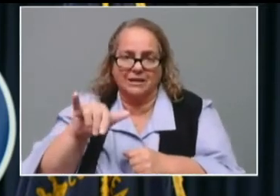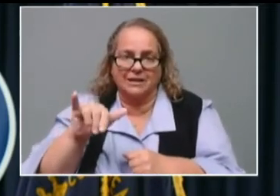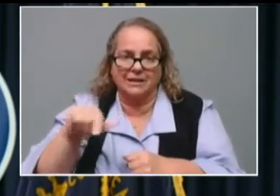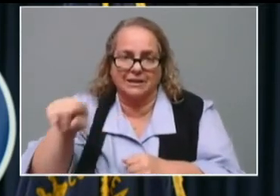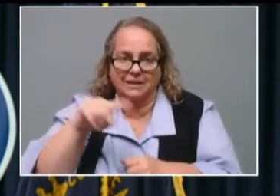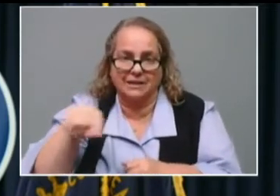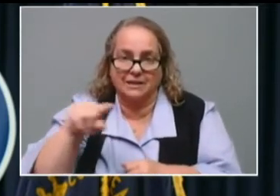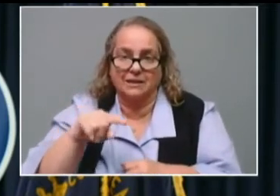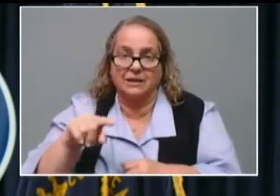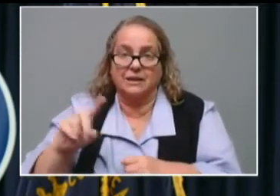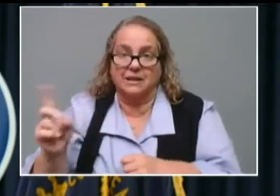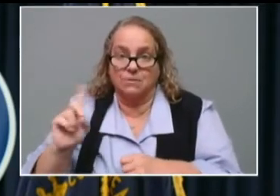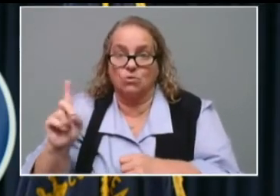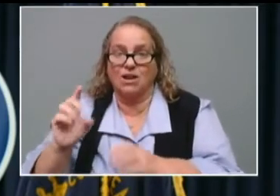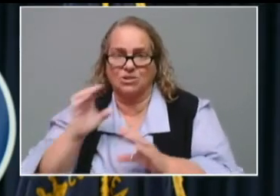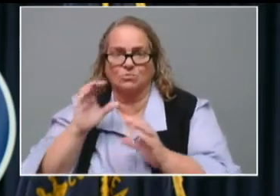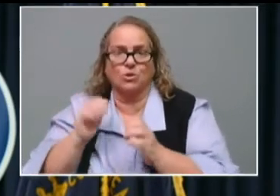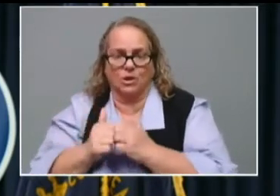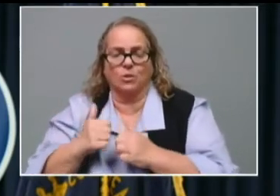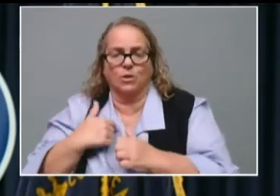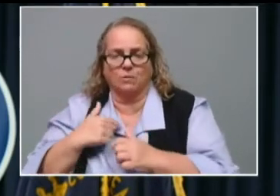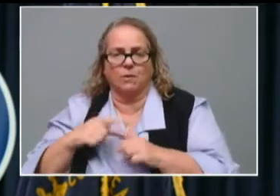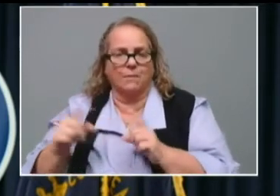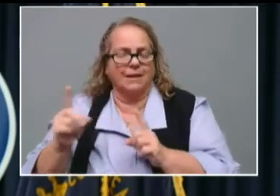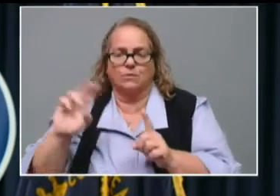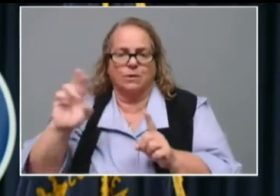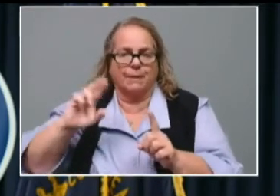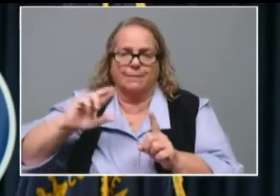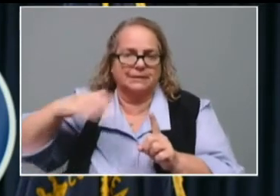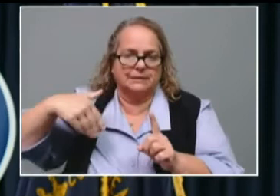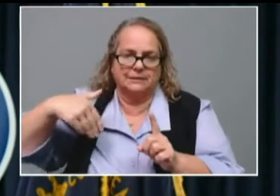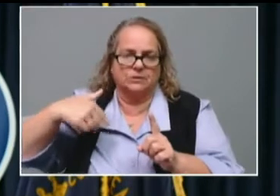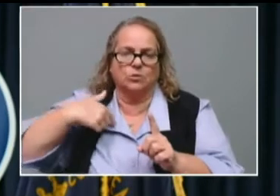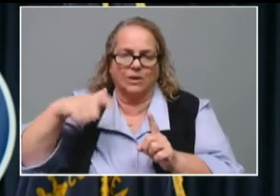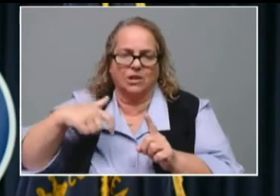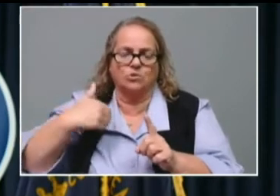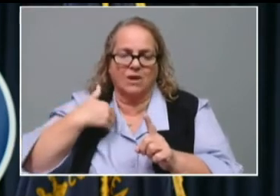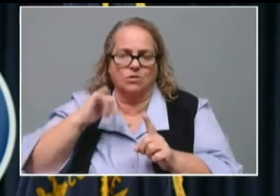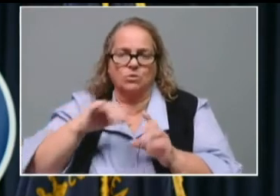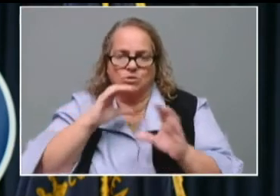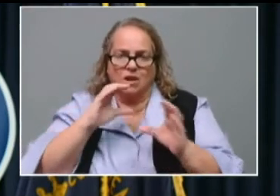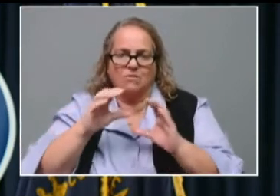that. And I think we'll need to have those conversations sometimes having them um